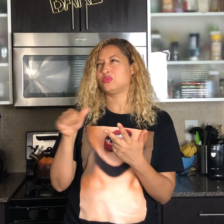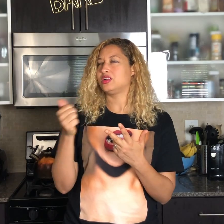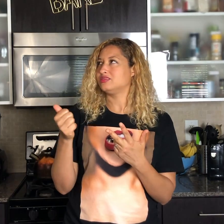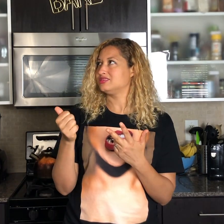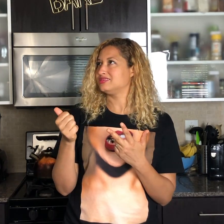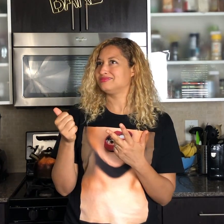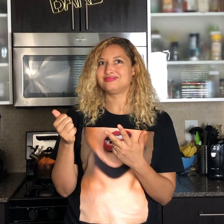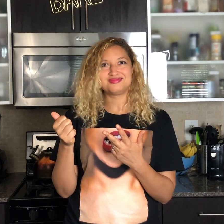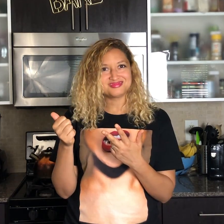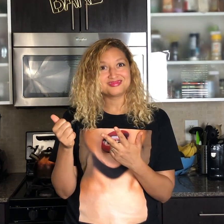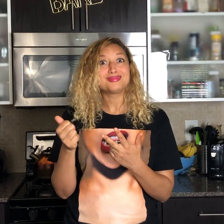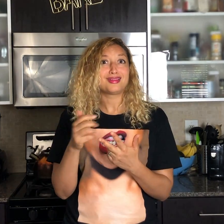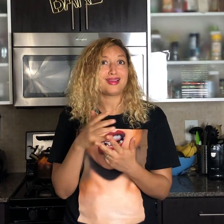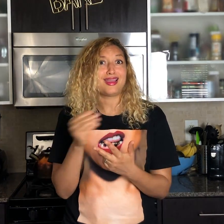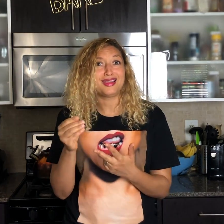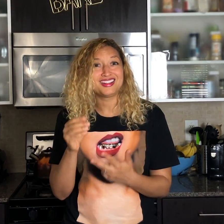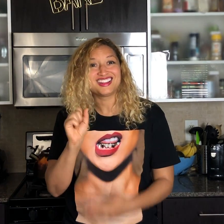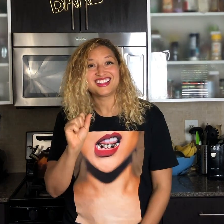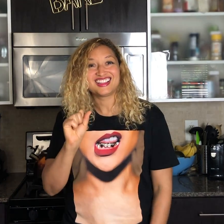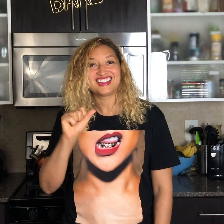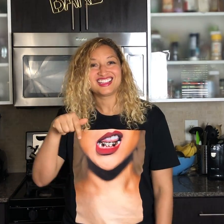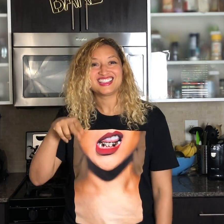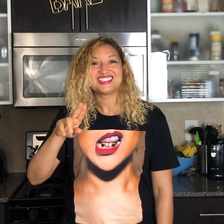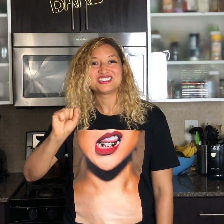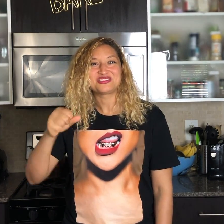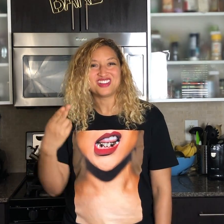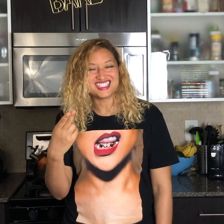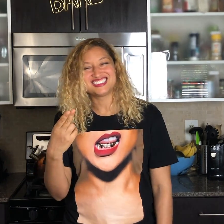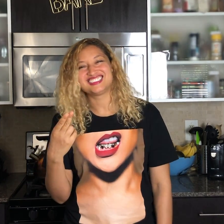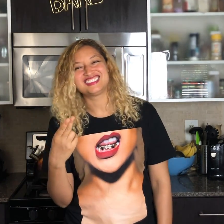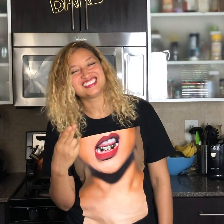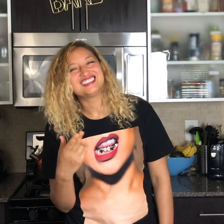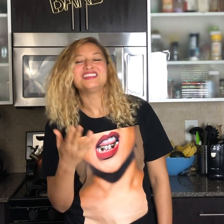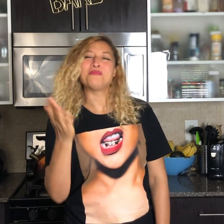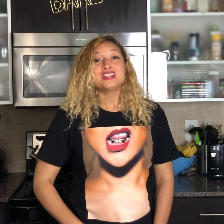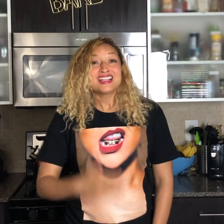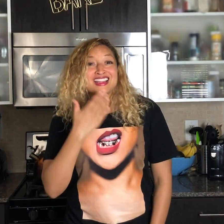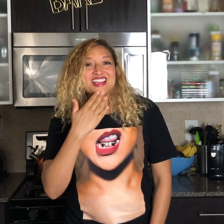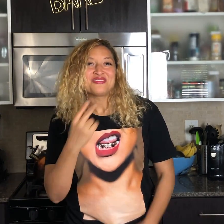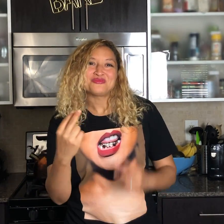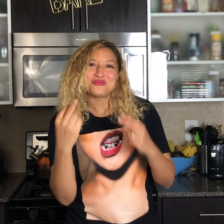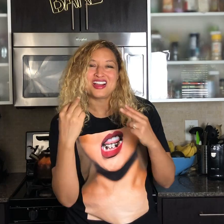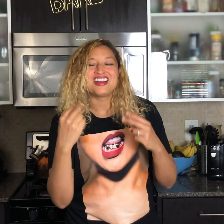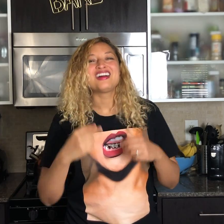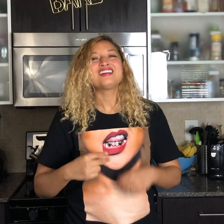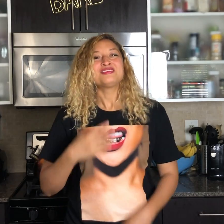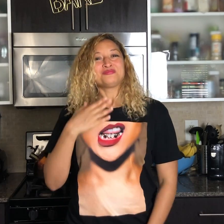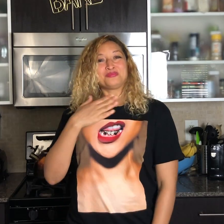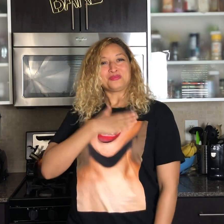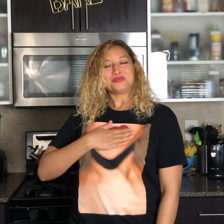Hmmm else do I need...? Oh yeah, the squash! Thanks for watching!